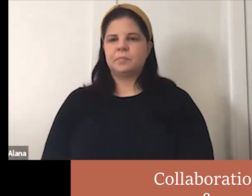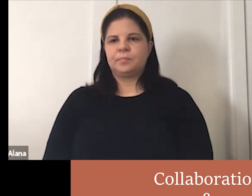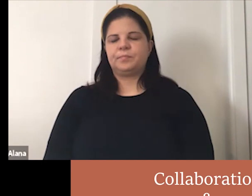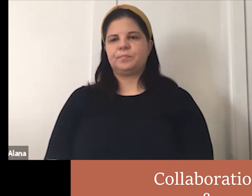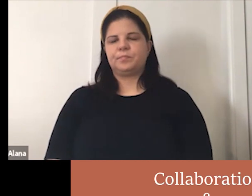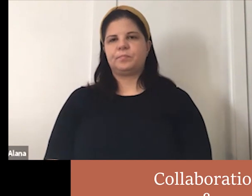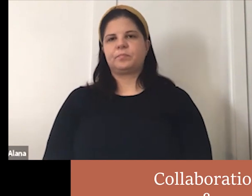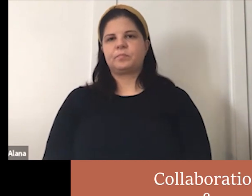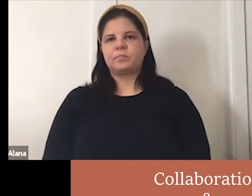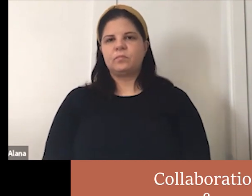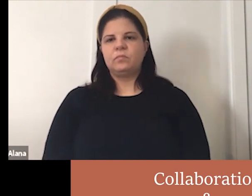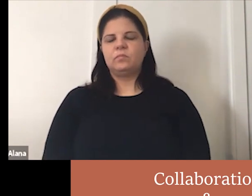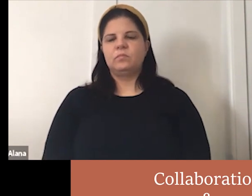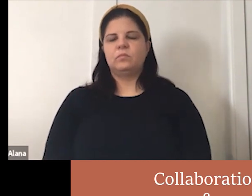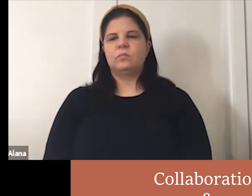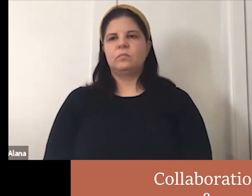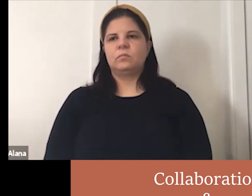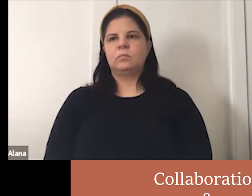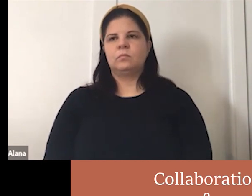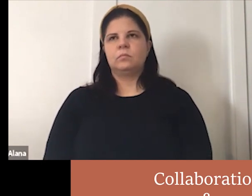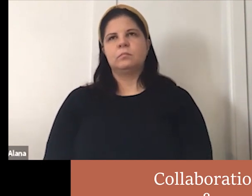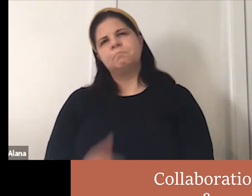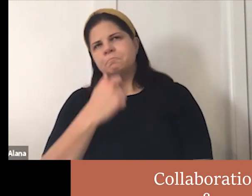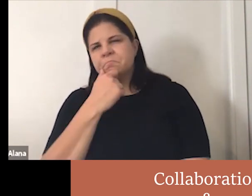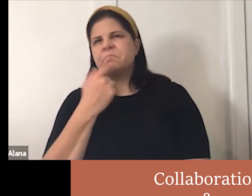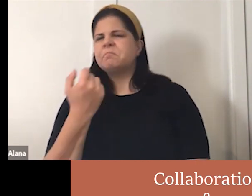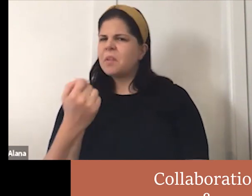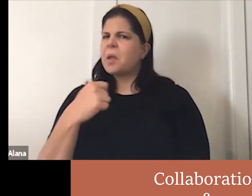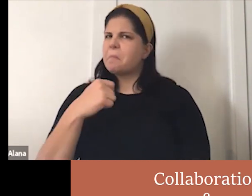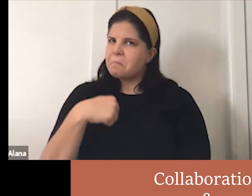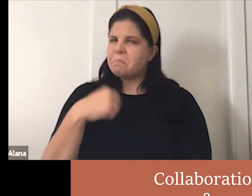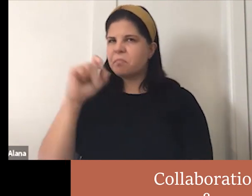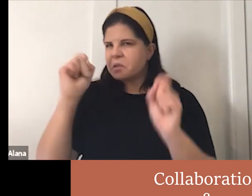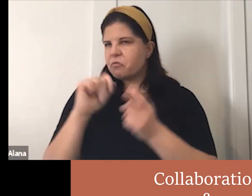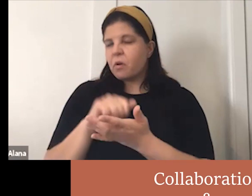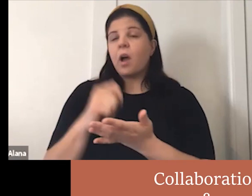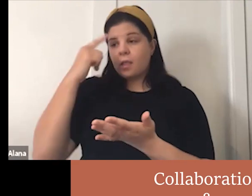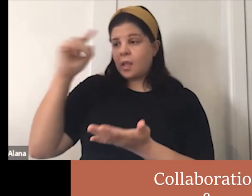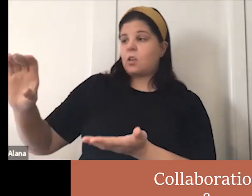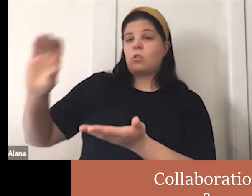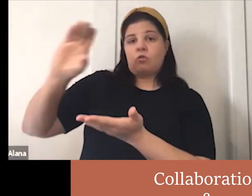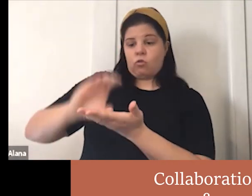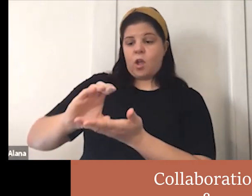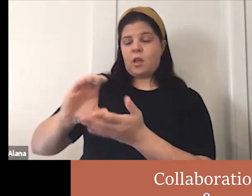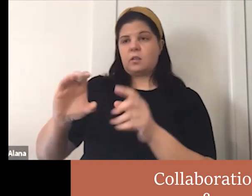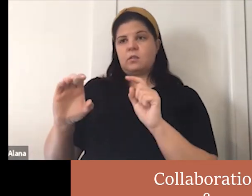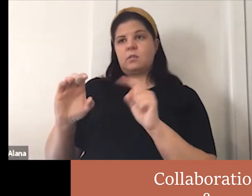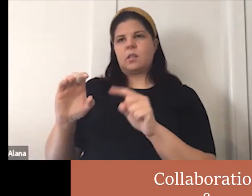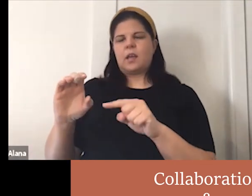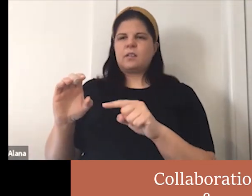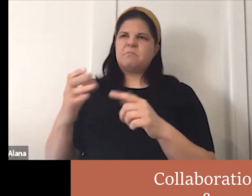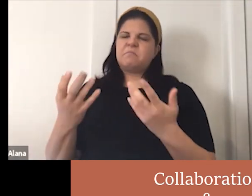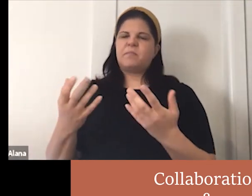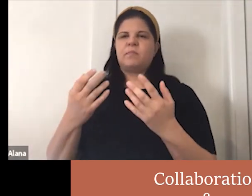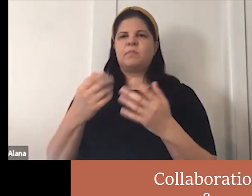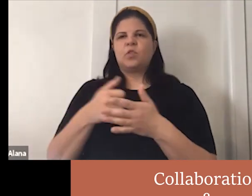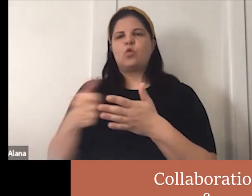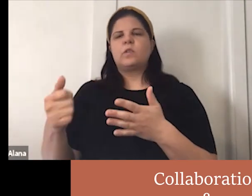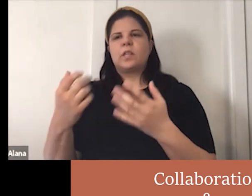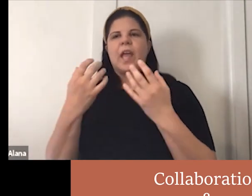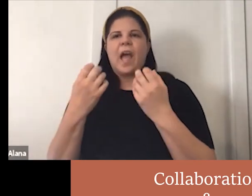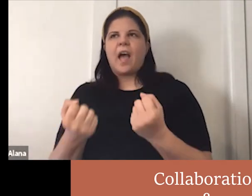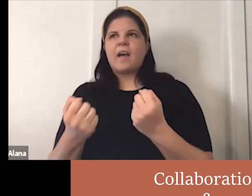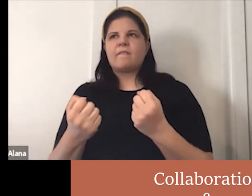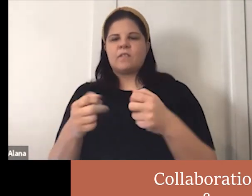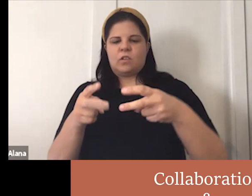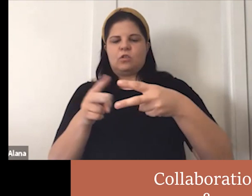Now, my understanding about the grant is that there are predominantly two different types.